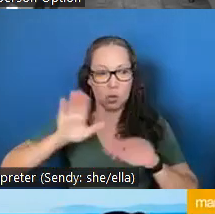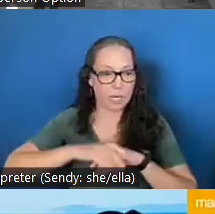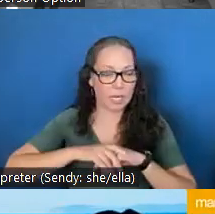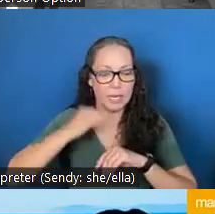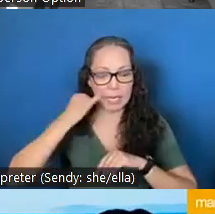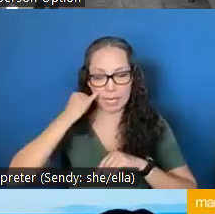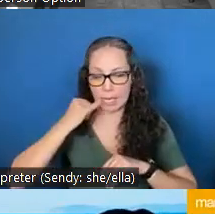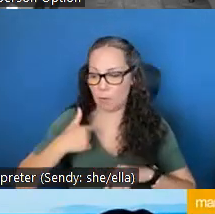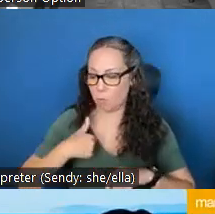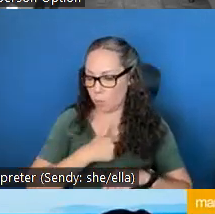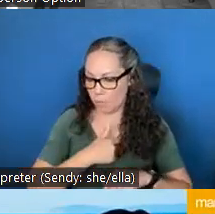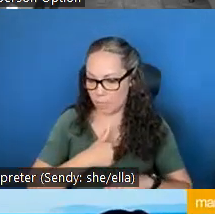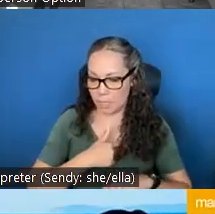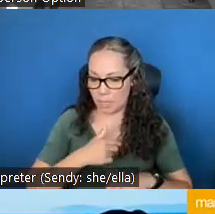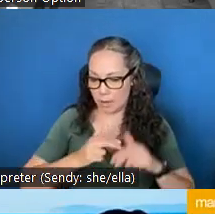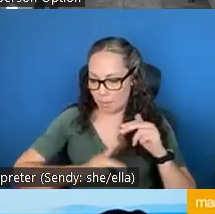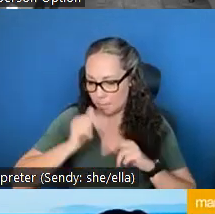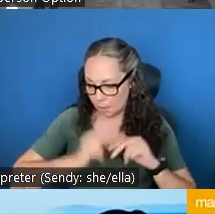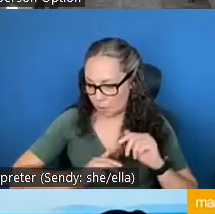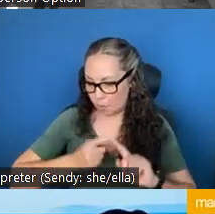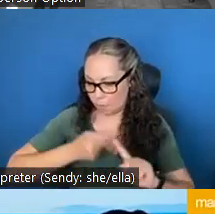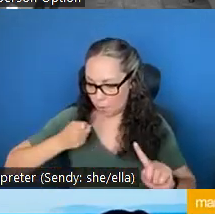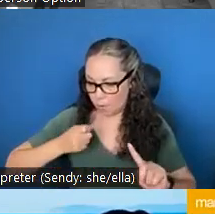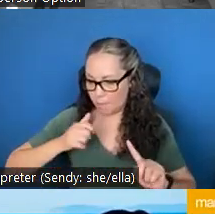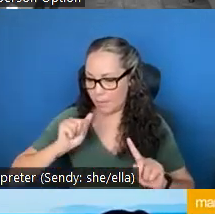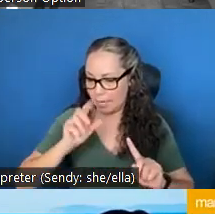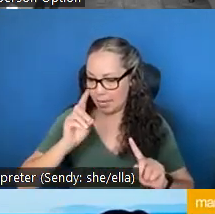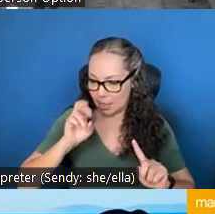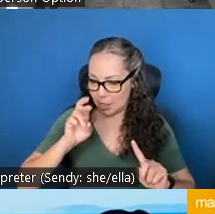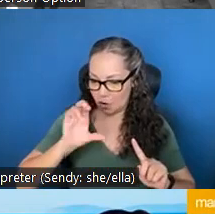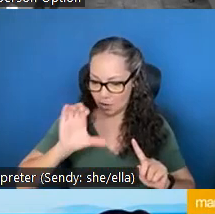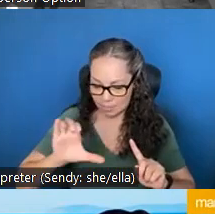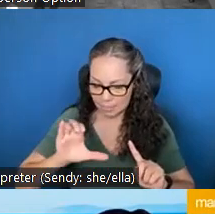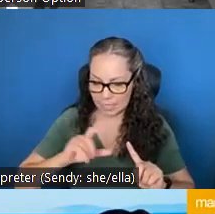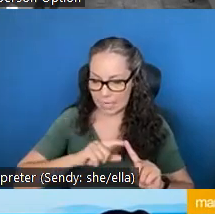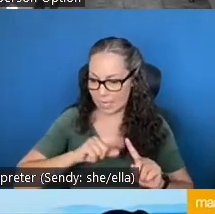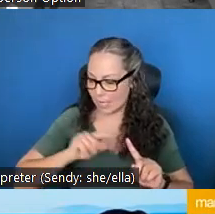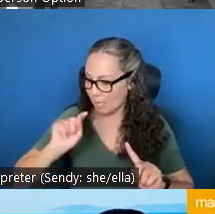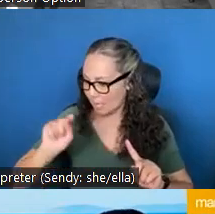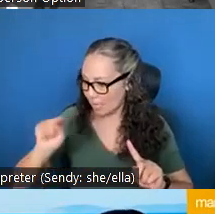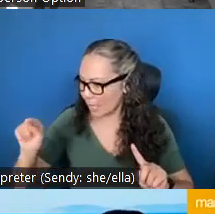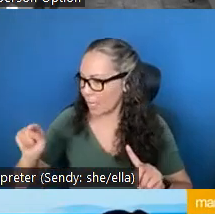from uh you know what uh population requires how many counselors and how much should that